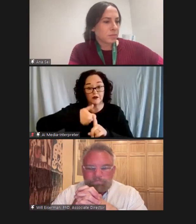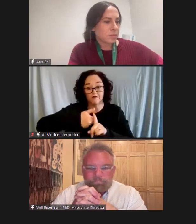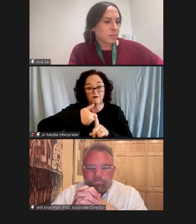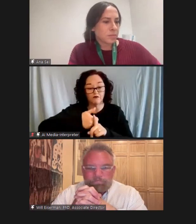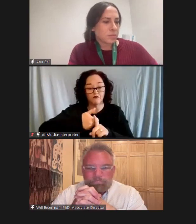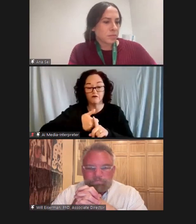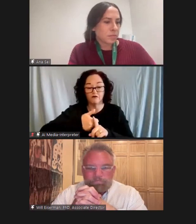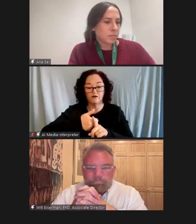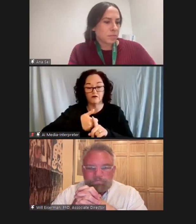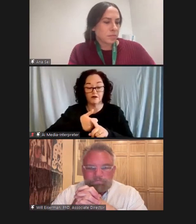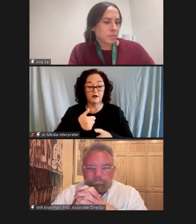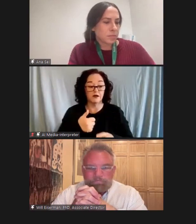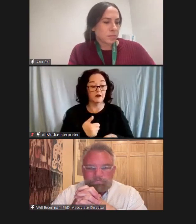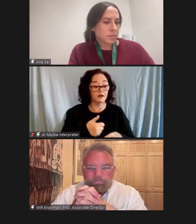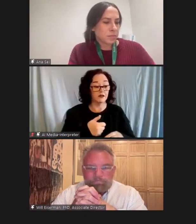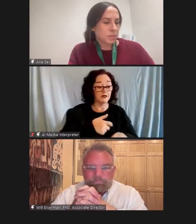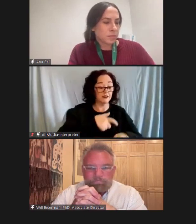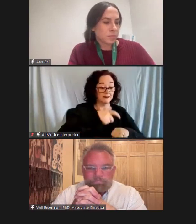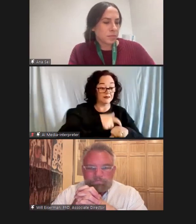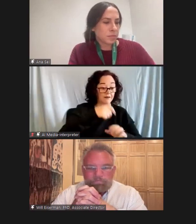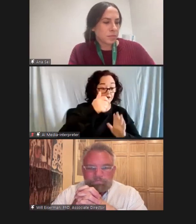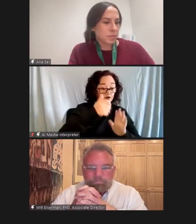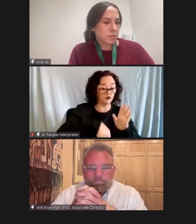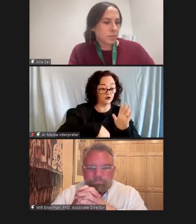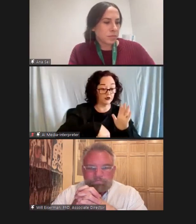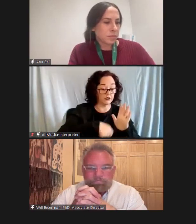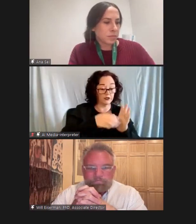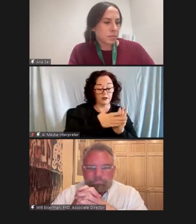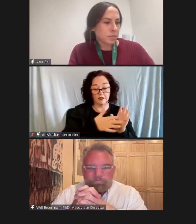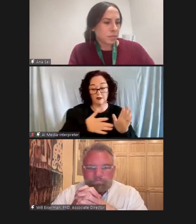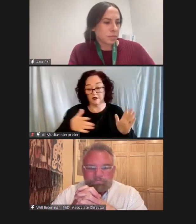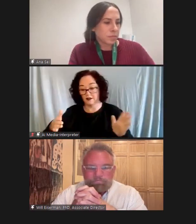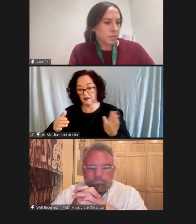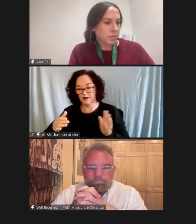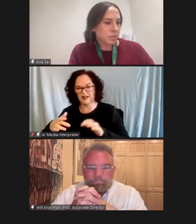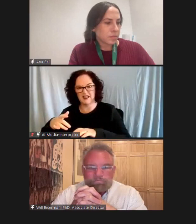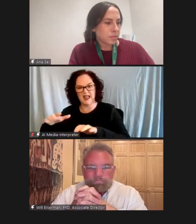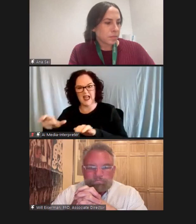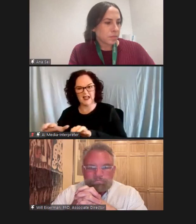surgery and then the initial activation